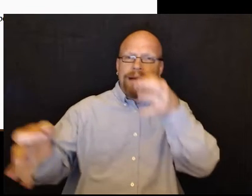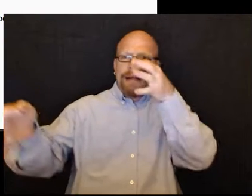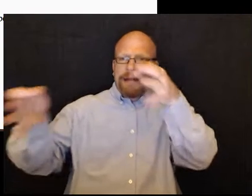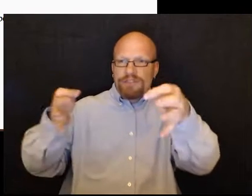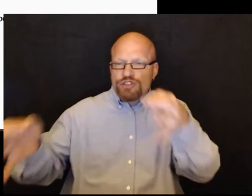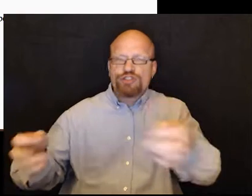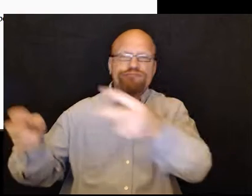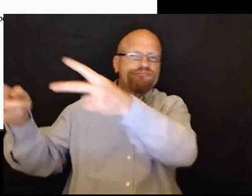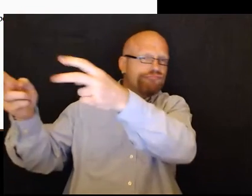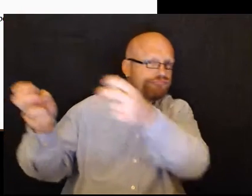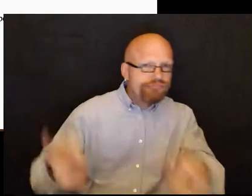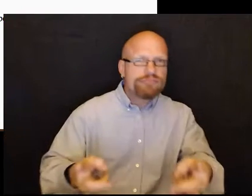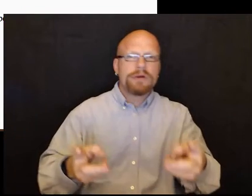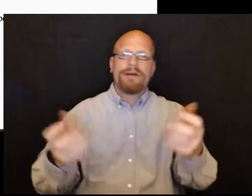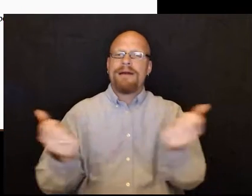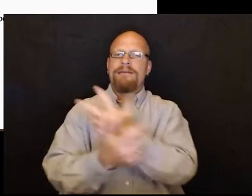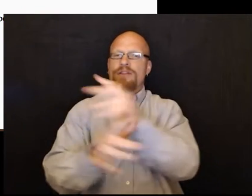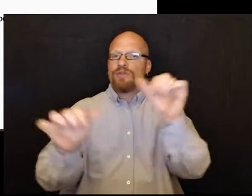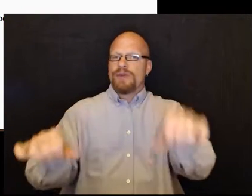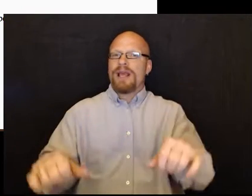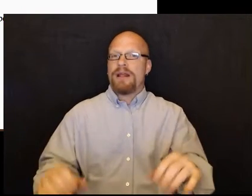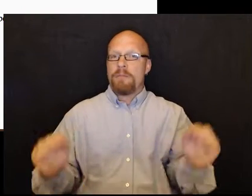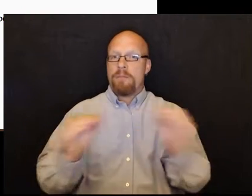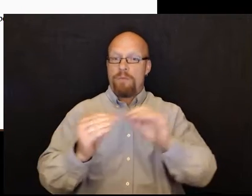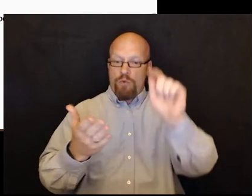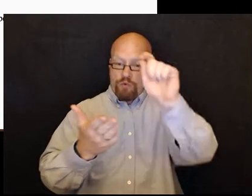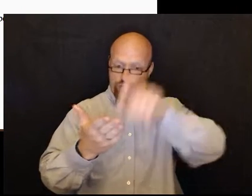everything copy the graph down copy the problems down copy the notes down